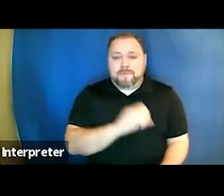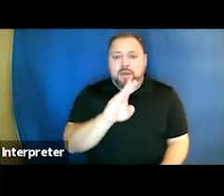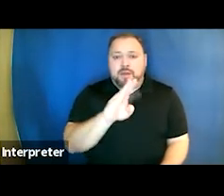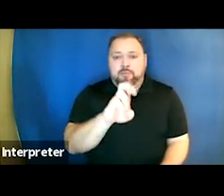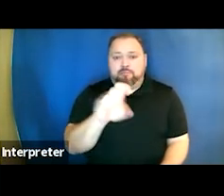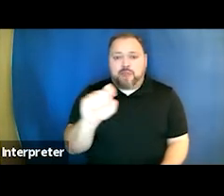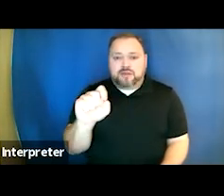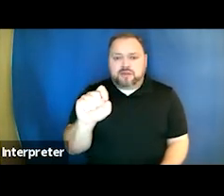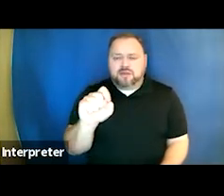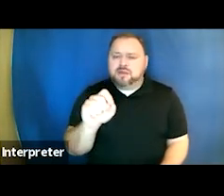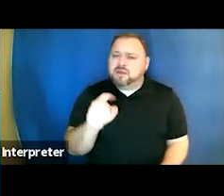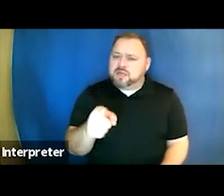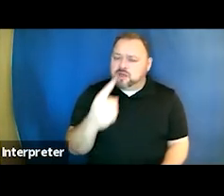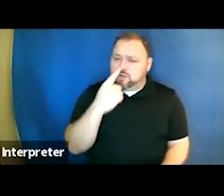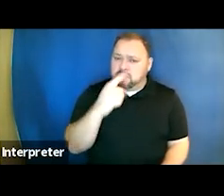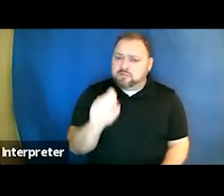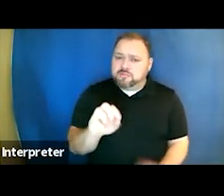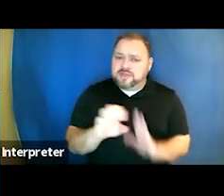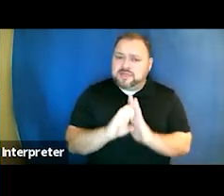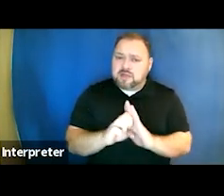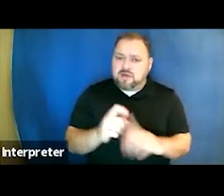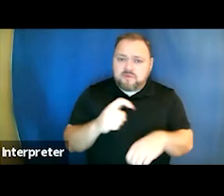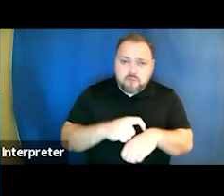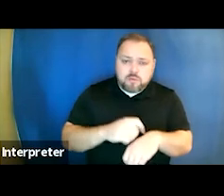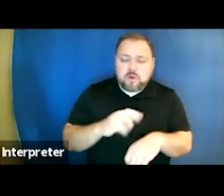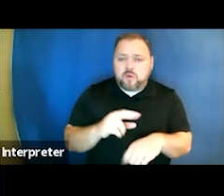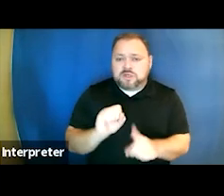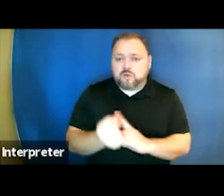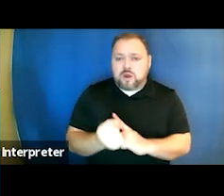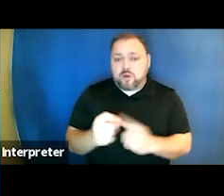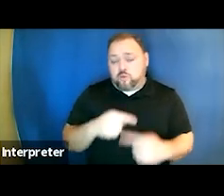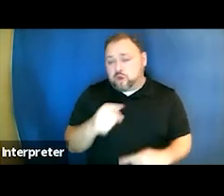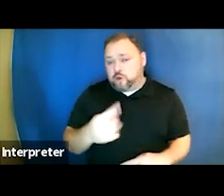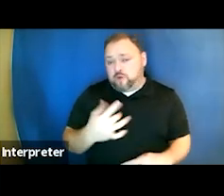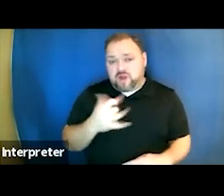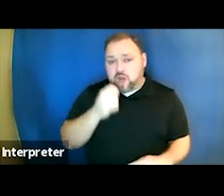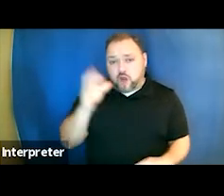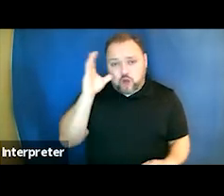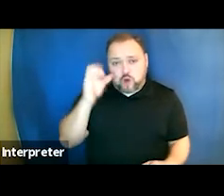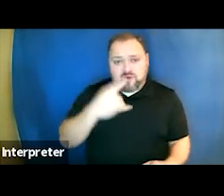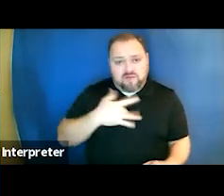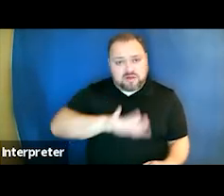if you have an example, maybe of a moment or situation where you felt unheard or silenced.